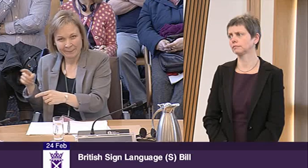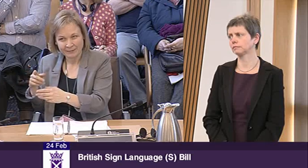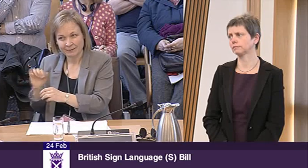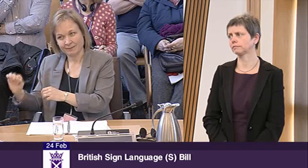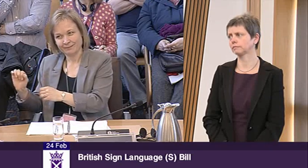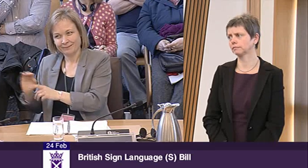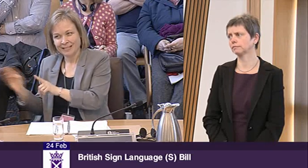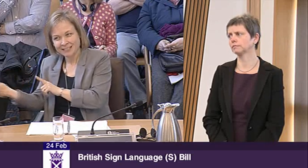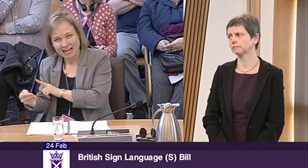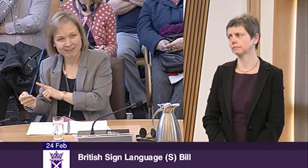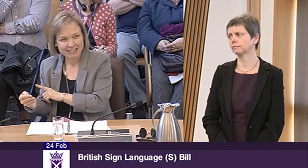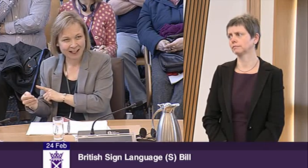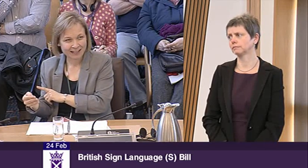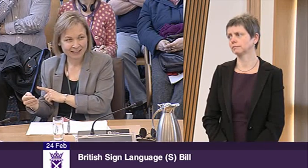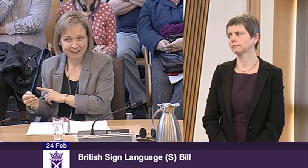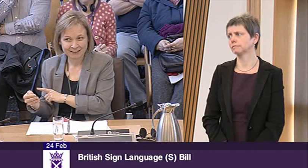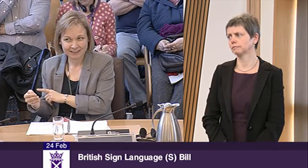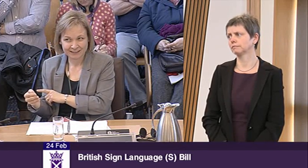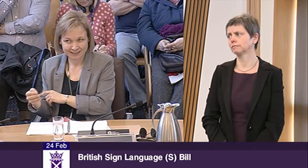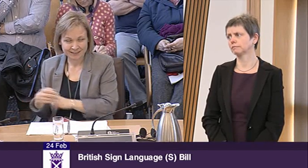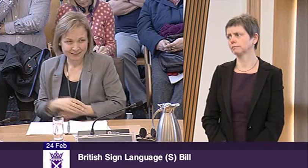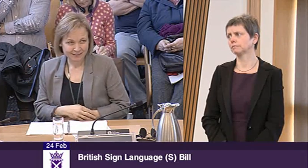and benefit other members of the deaf communities.